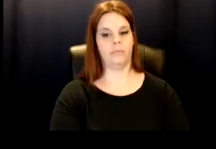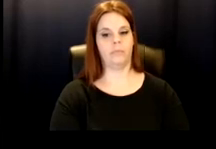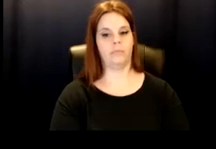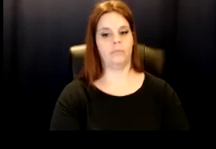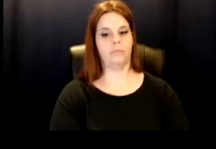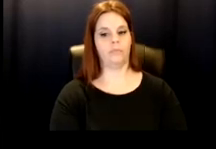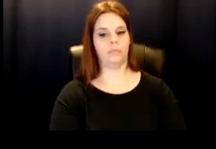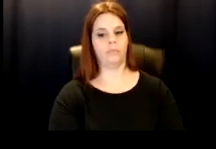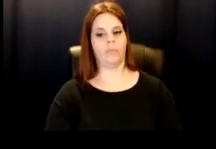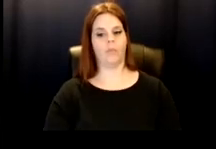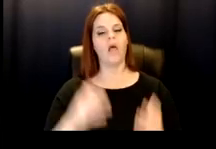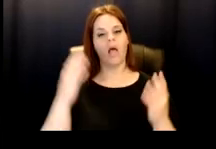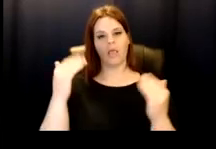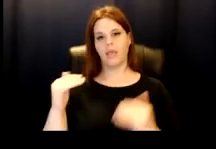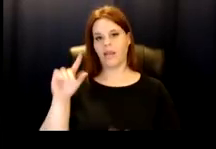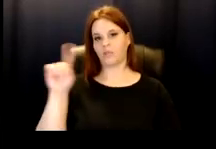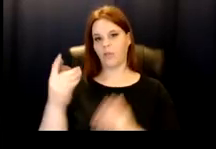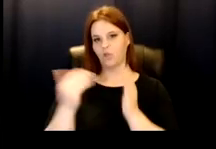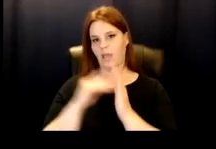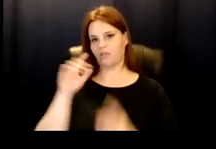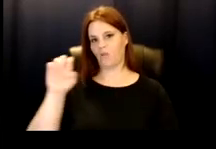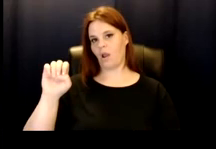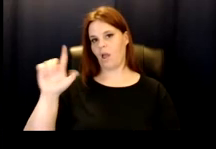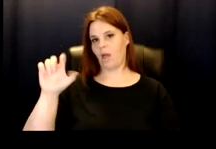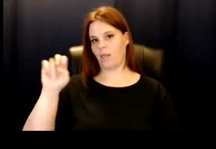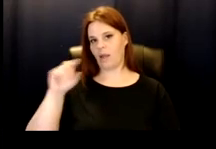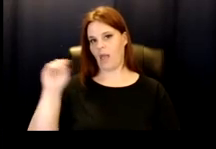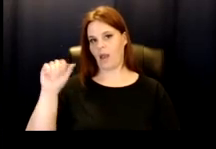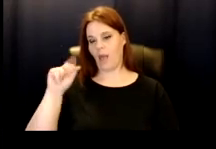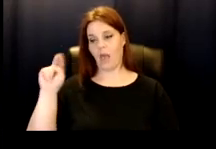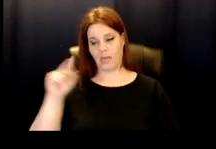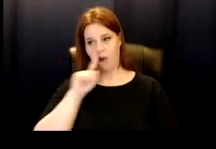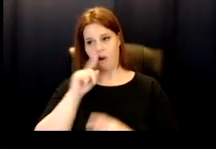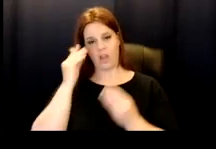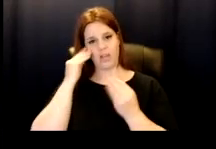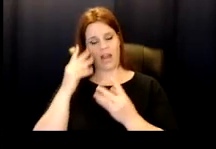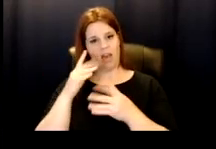is again for Ellen and Ann. Are there data available on the job titles that youth with